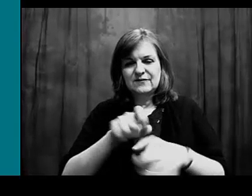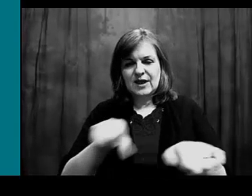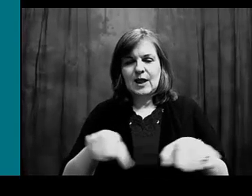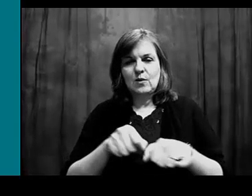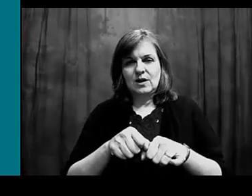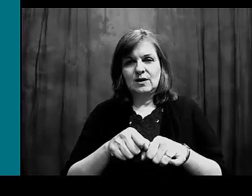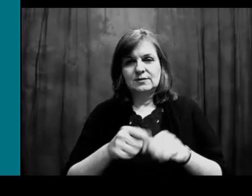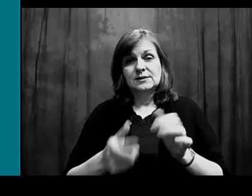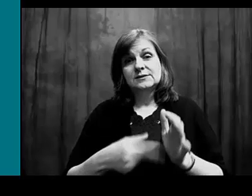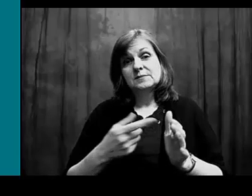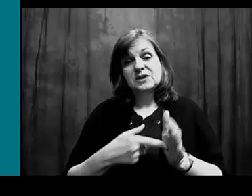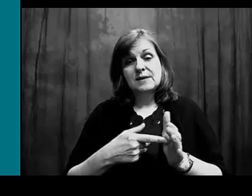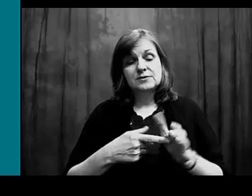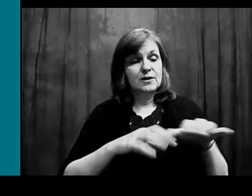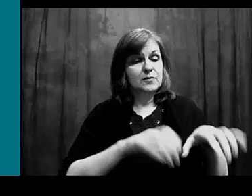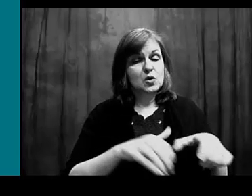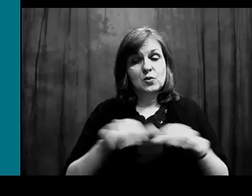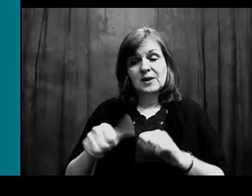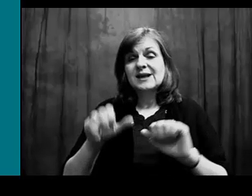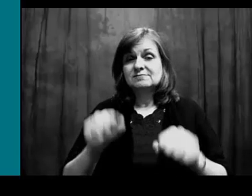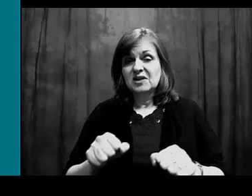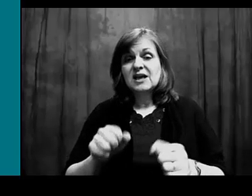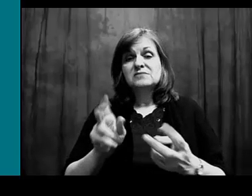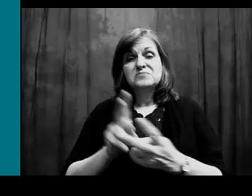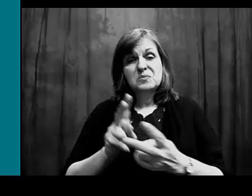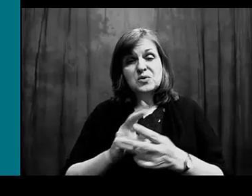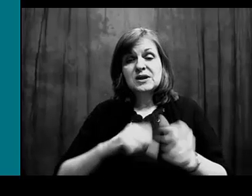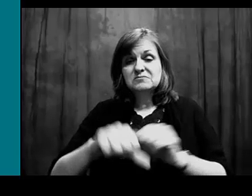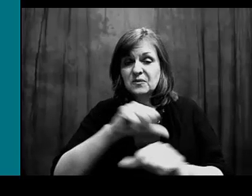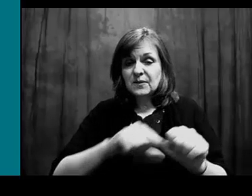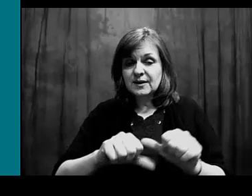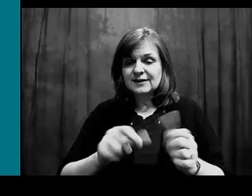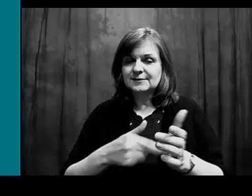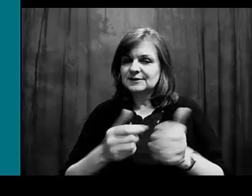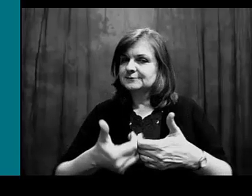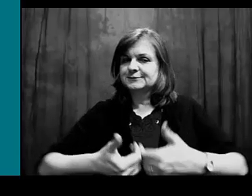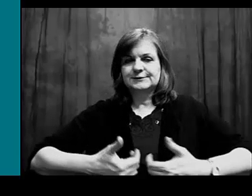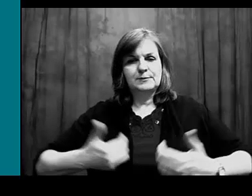they decide to interbreed and sometimes they'll remain separate populations when they